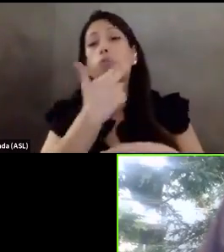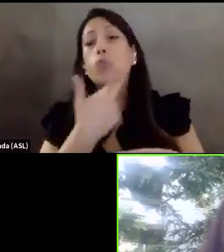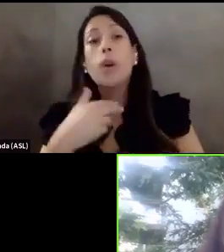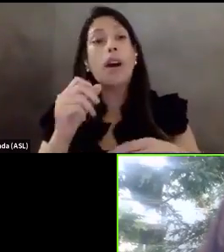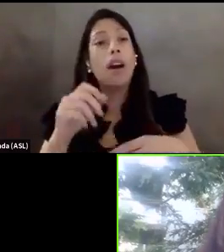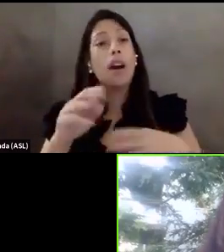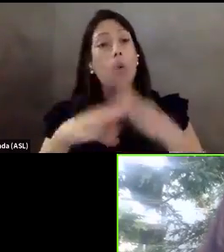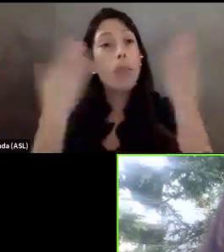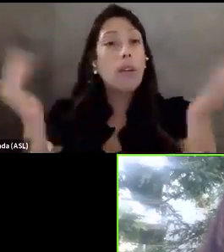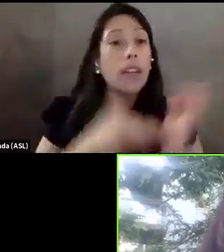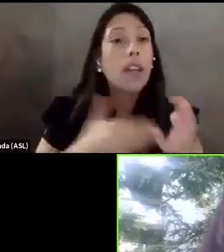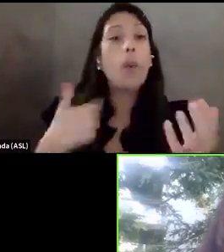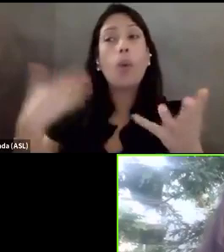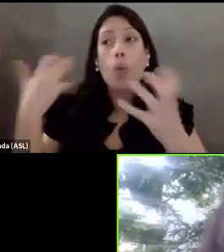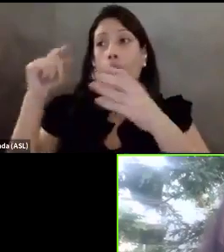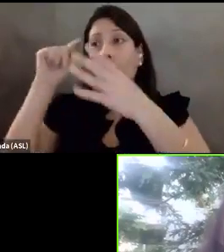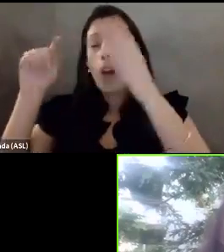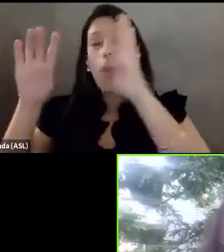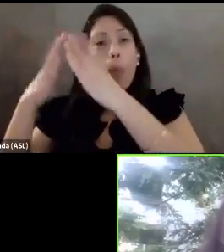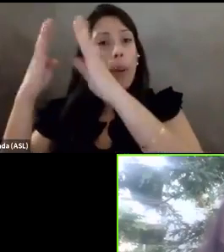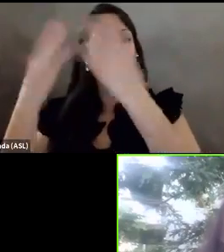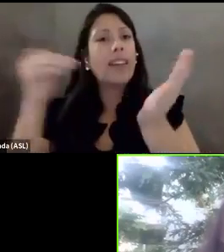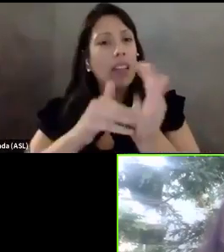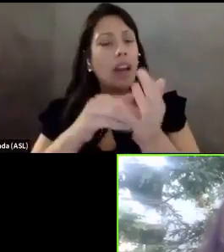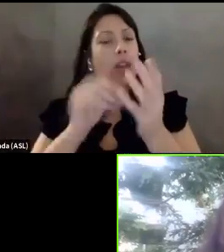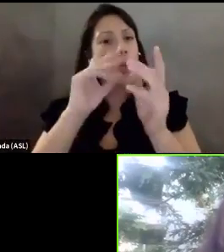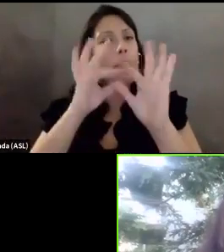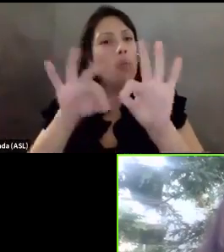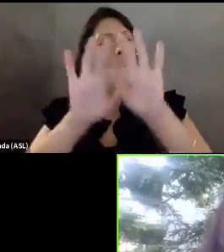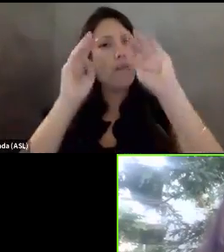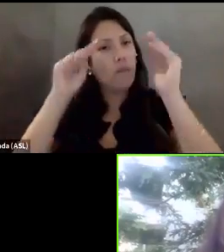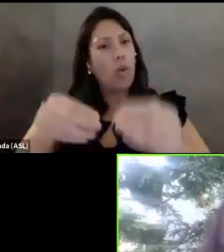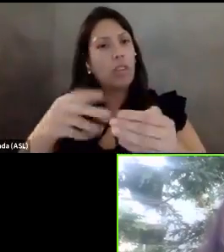And that's what we need to focus right now, I think, rather than looking at the